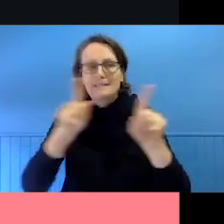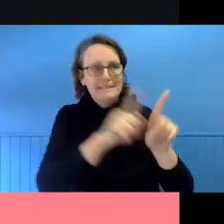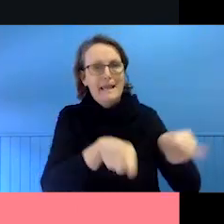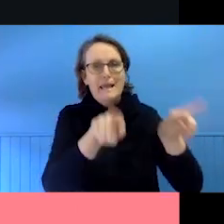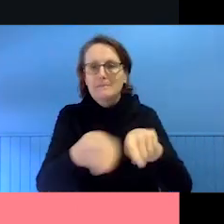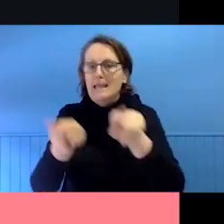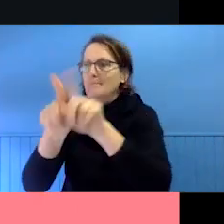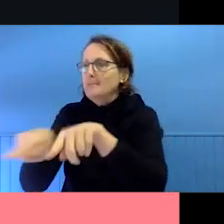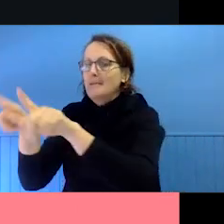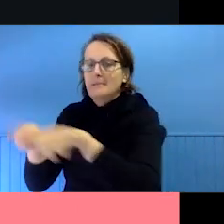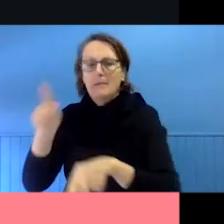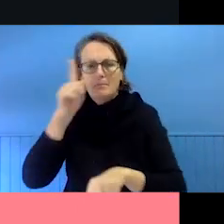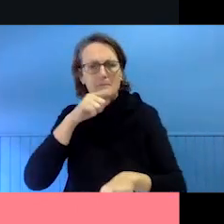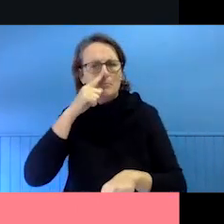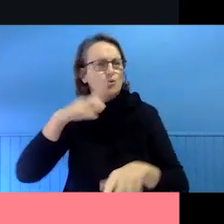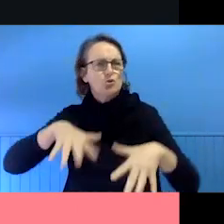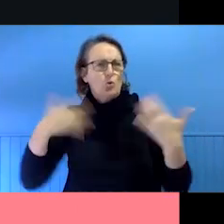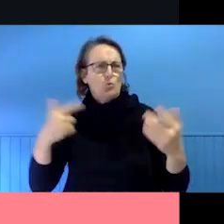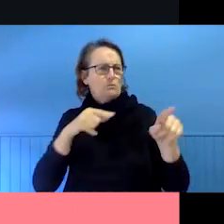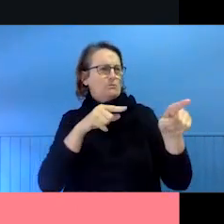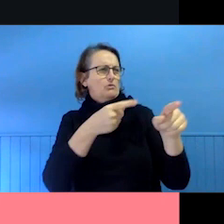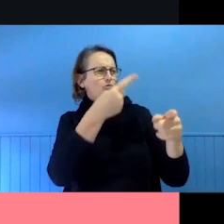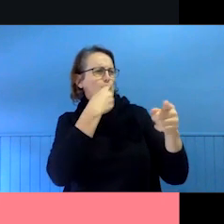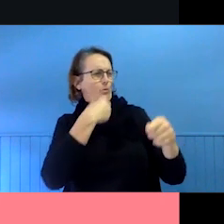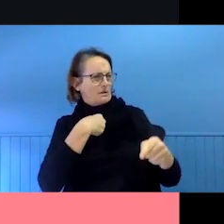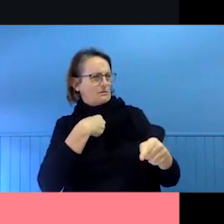People want you to be consistent. They want to understand where you're coming from